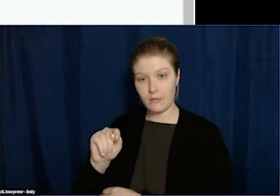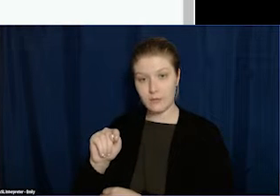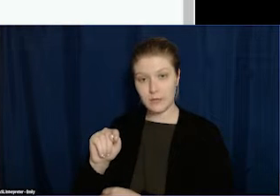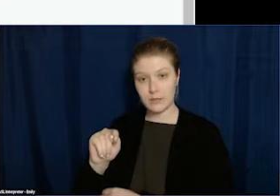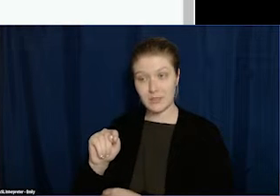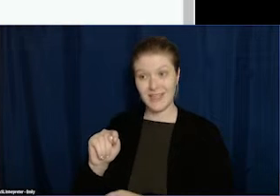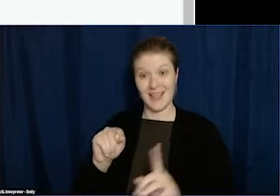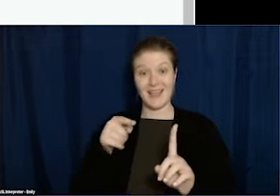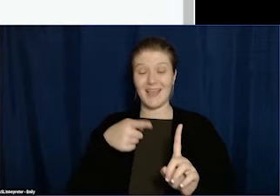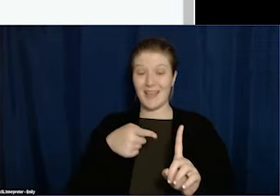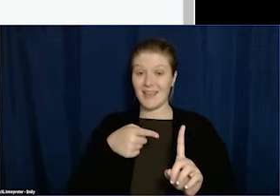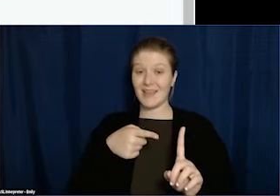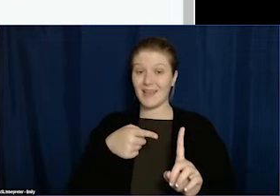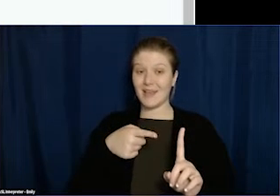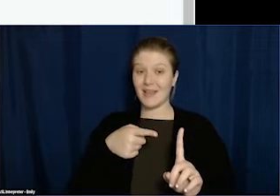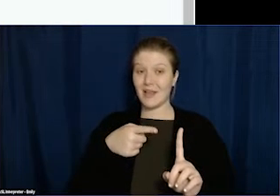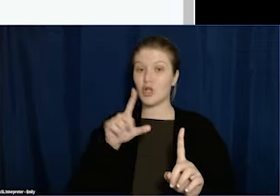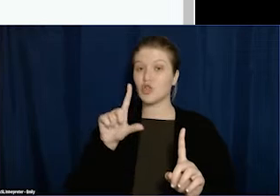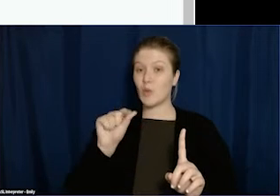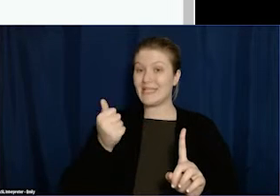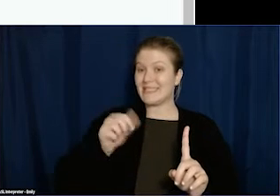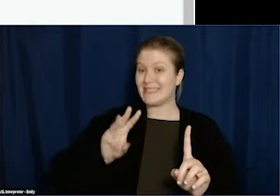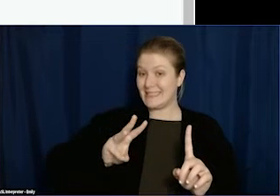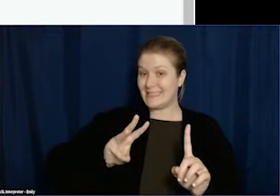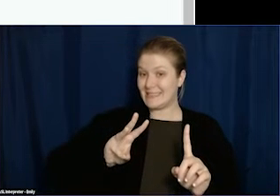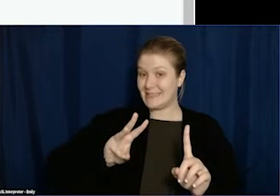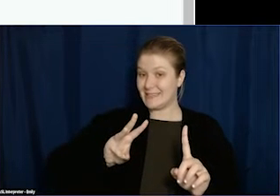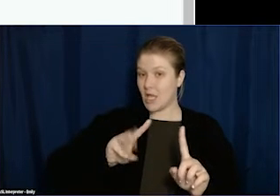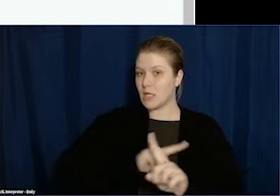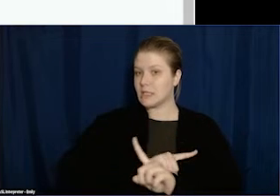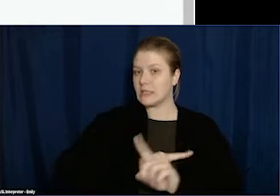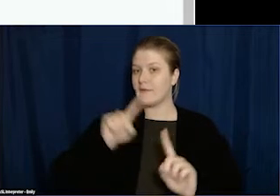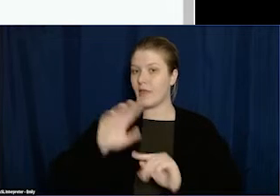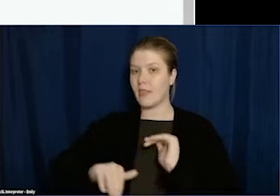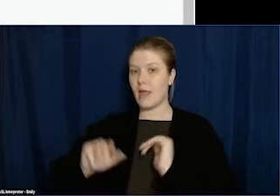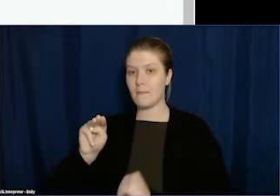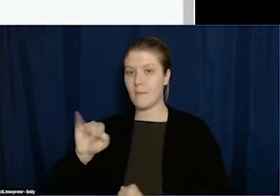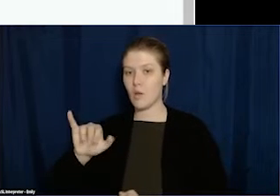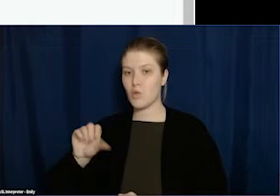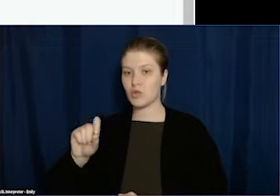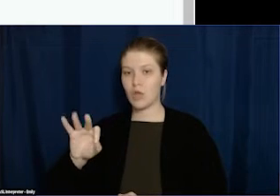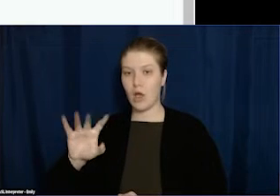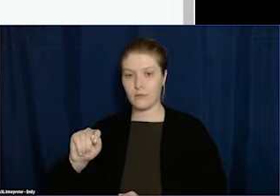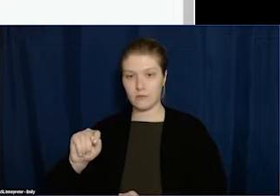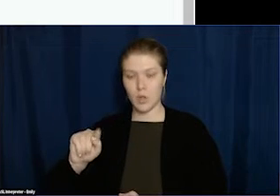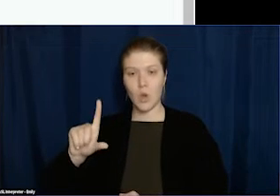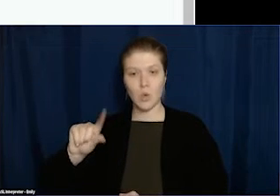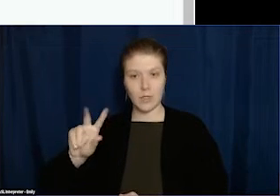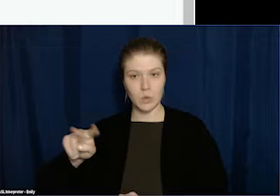than in Microsoft software that came out in 2022. So you know, in light of the feedback